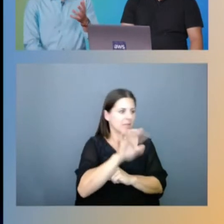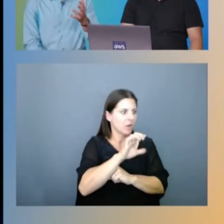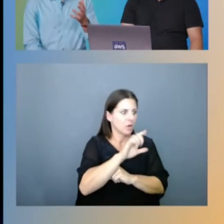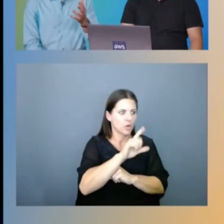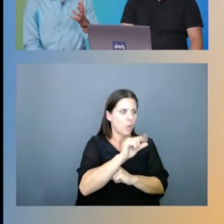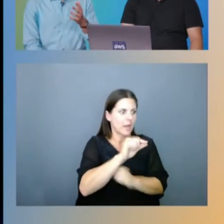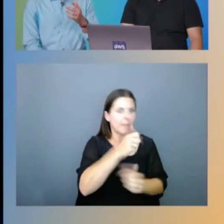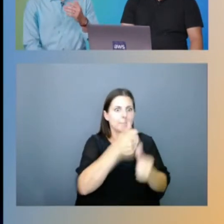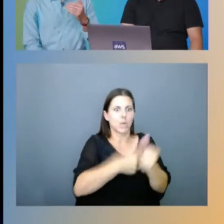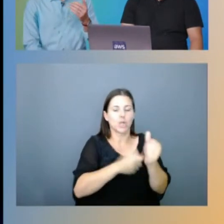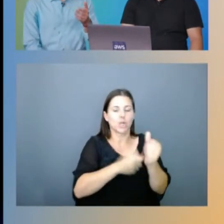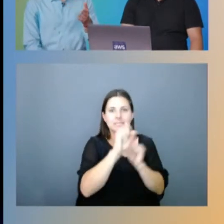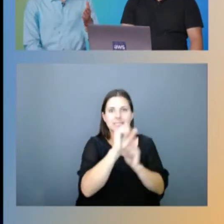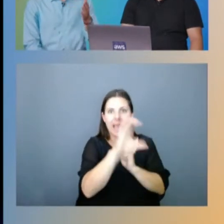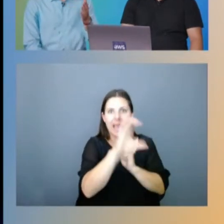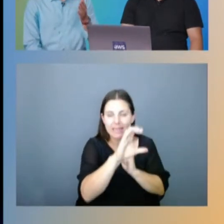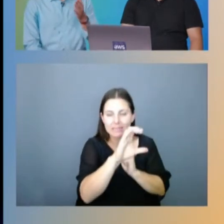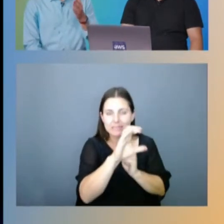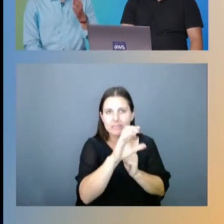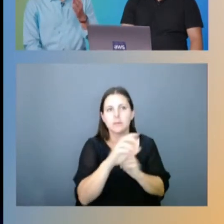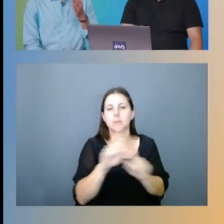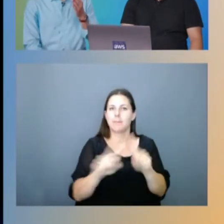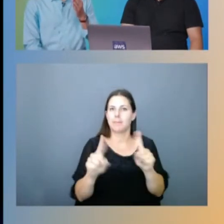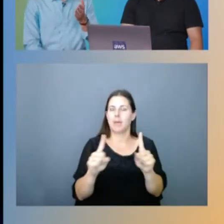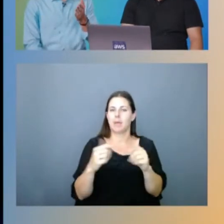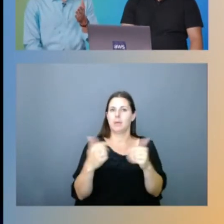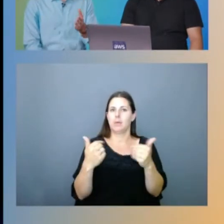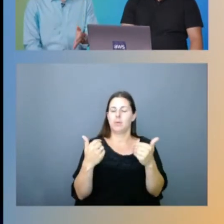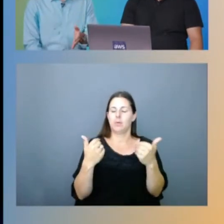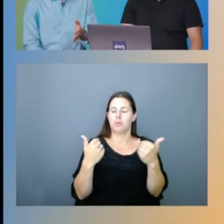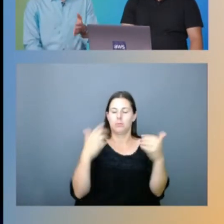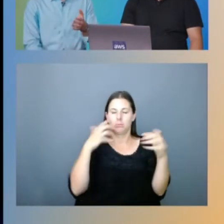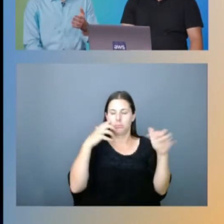But joking aside about it, this talks to me,